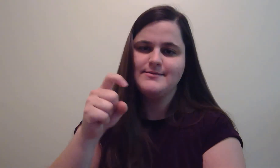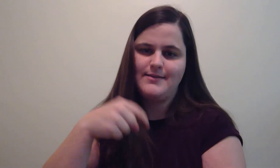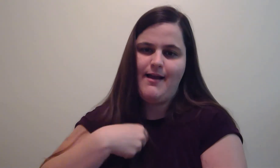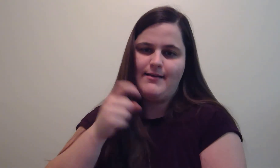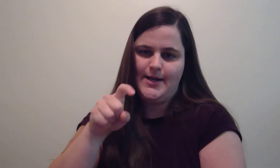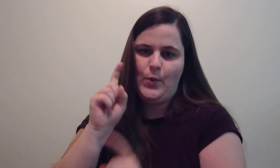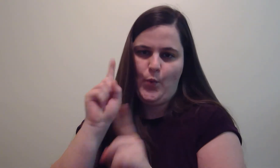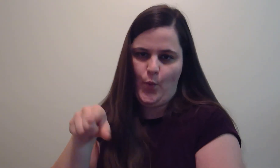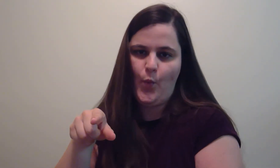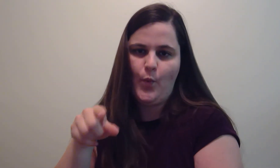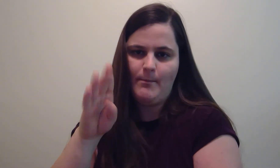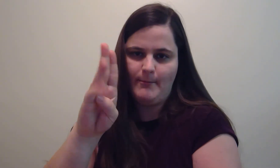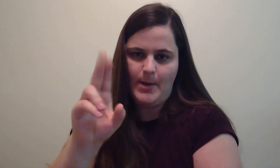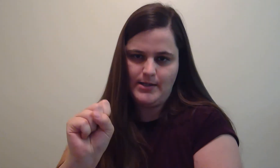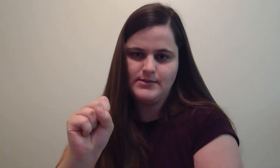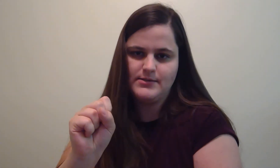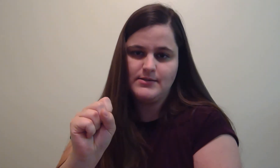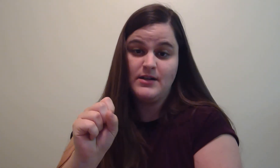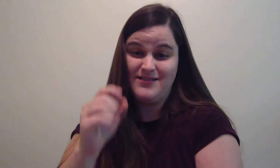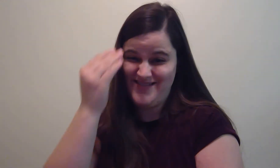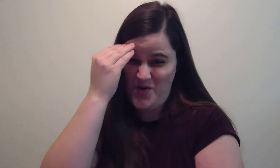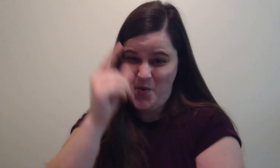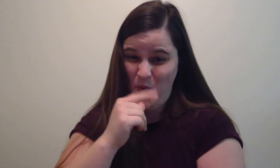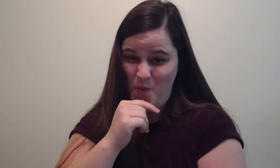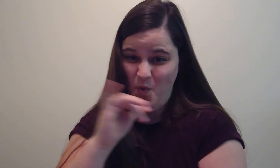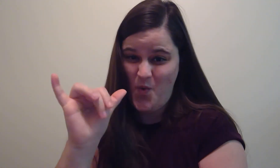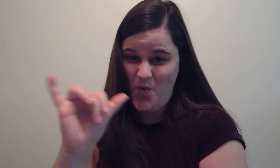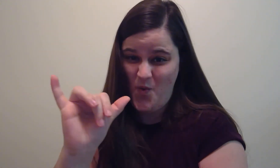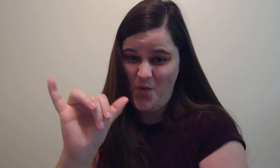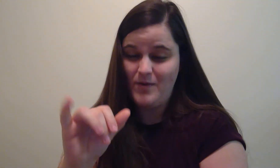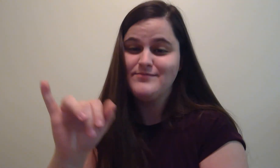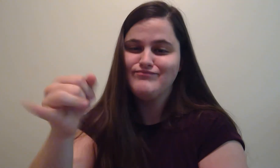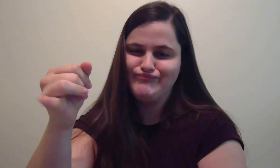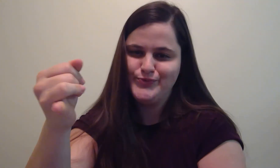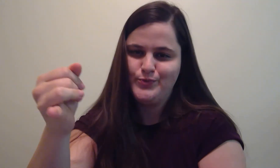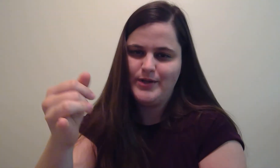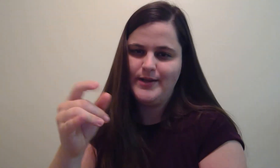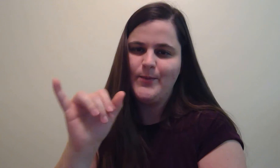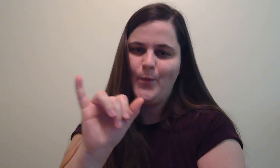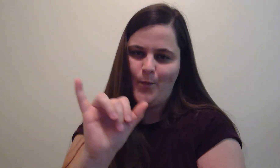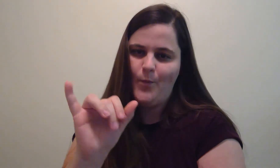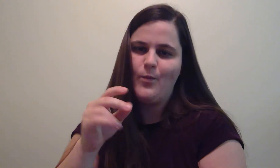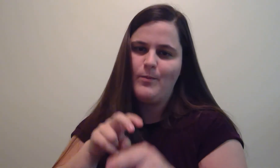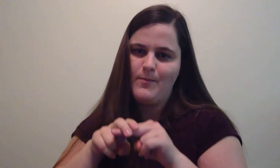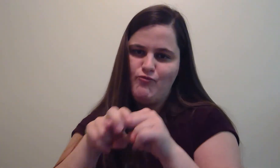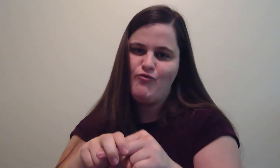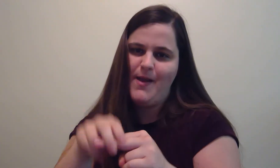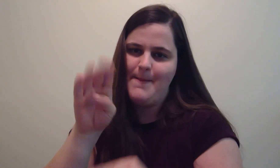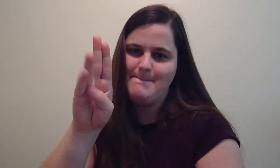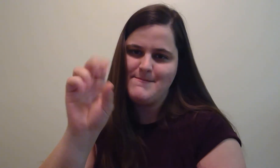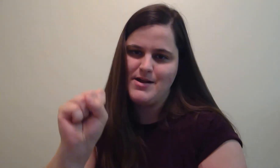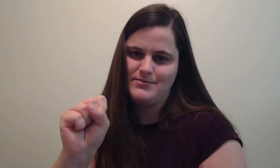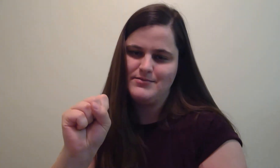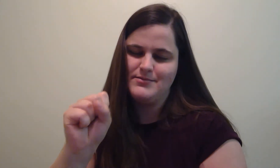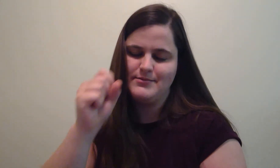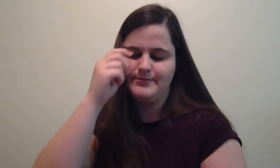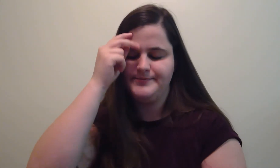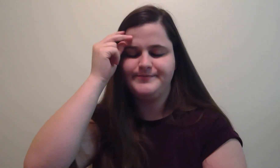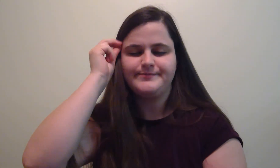and you-know-who did, too. There were about eight kids all together at our bus stop, which created a buffer zone, but it was no comfort zone.